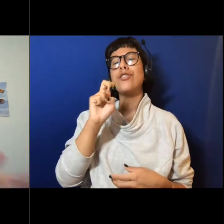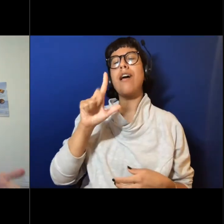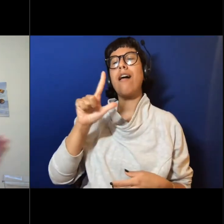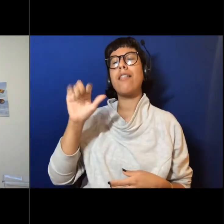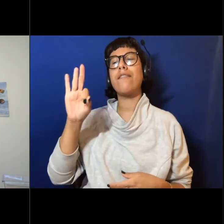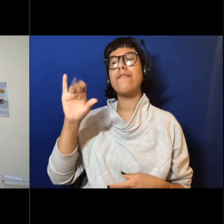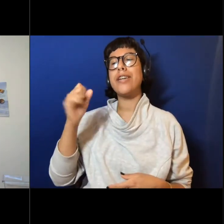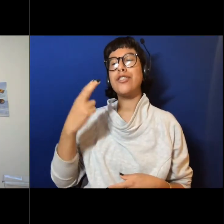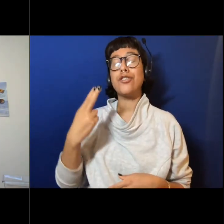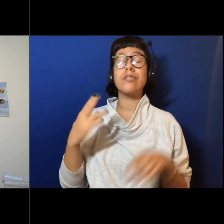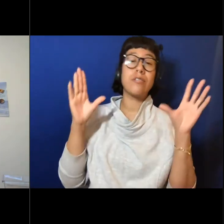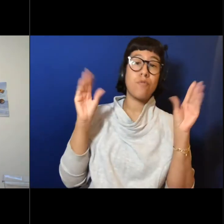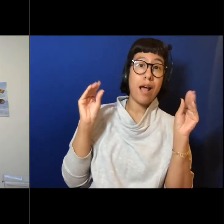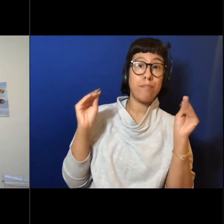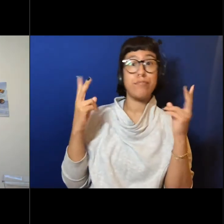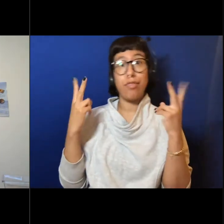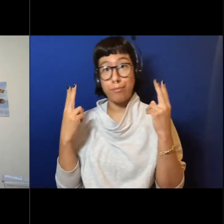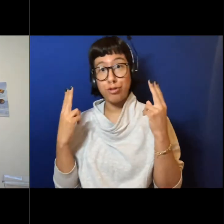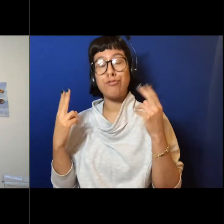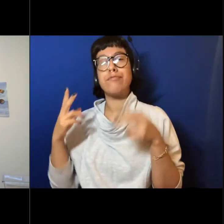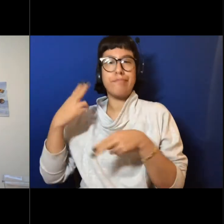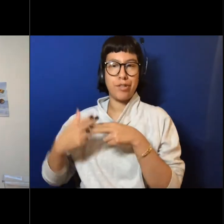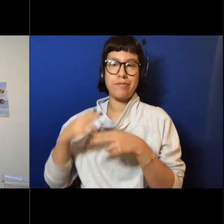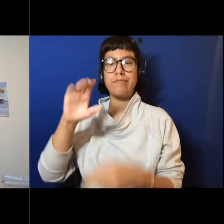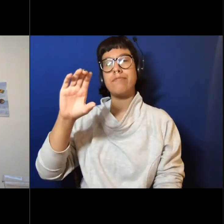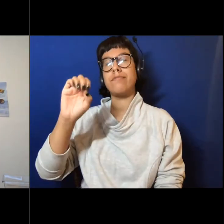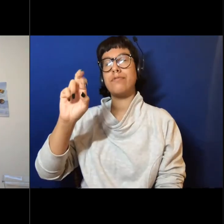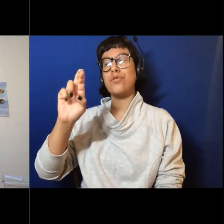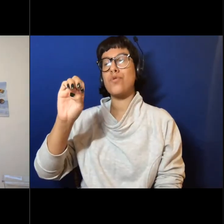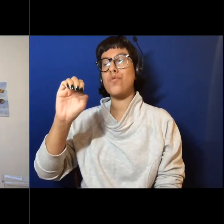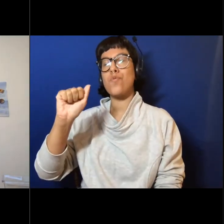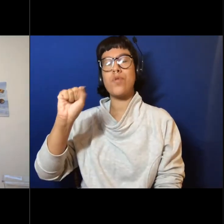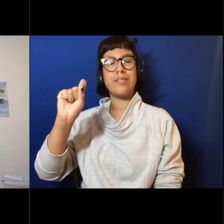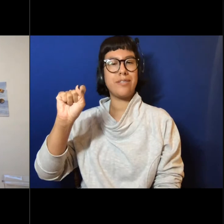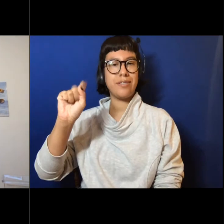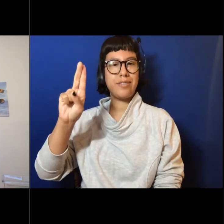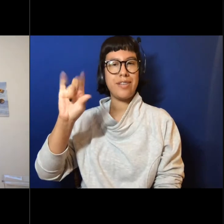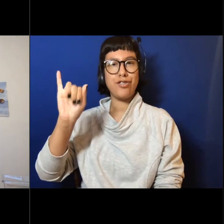Lobsters and crabs are in a group called crustaceans. So they're in a different group than bivalves.